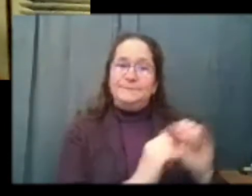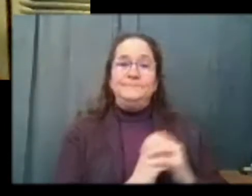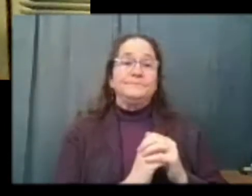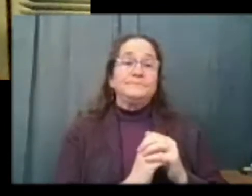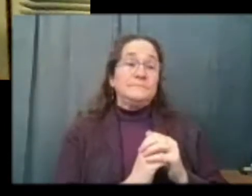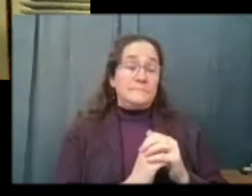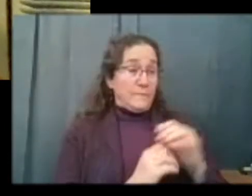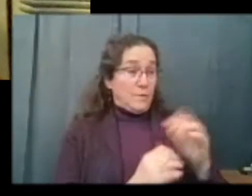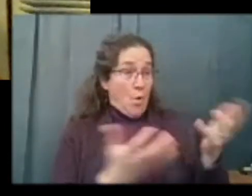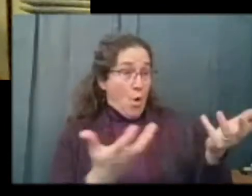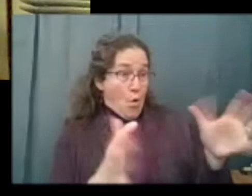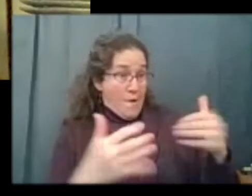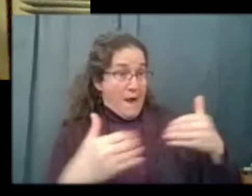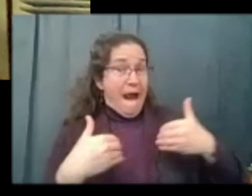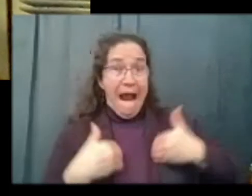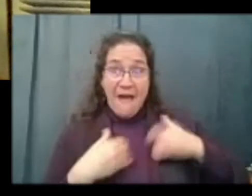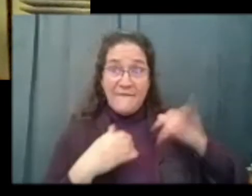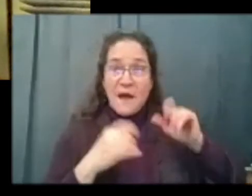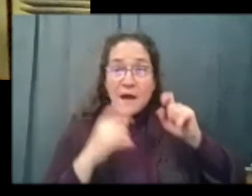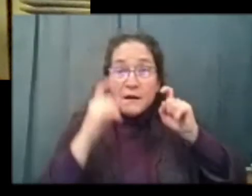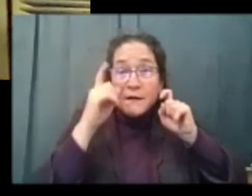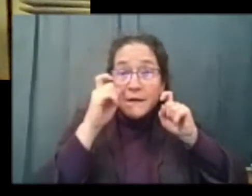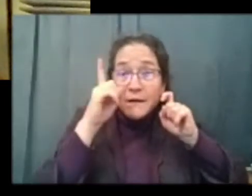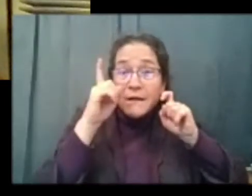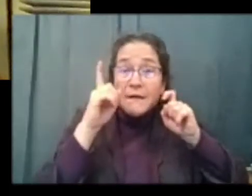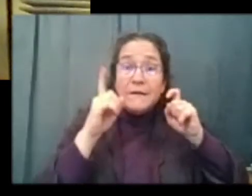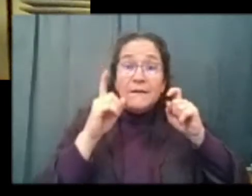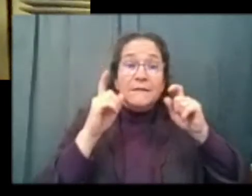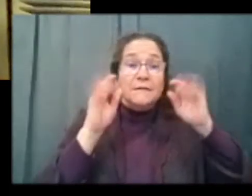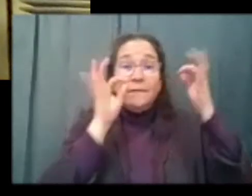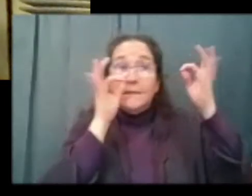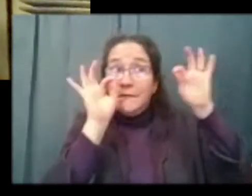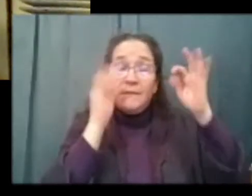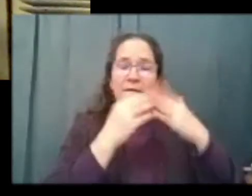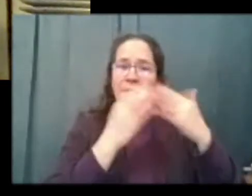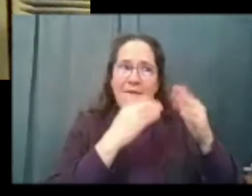of those communication nuances into more generalized language